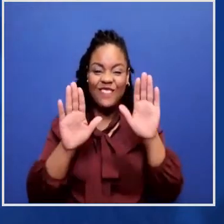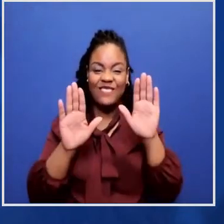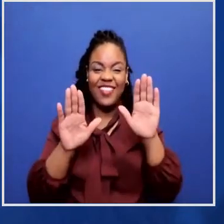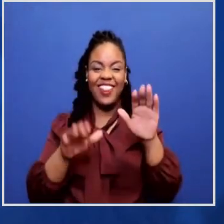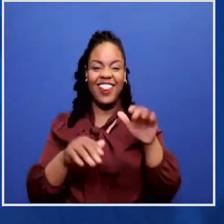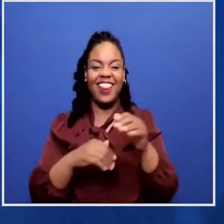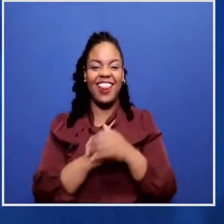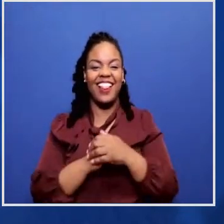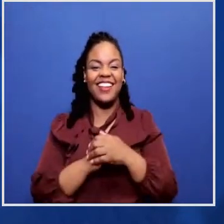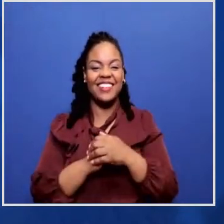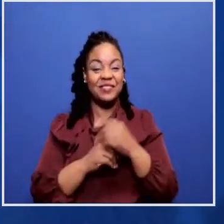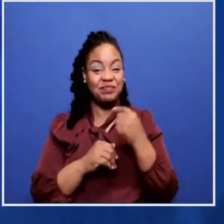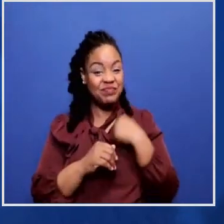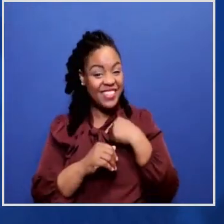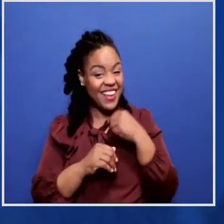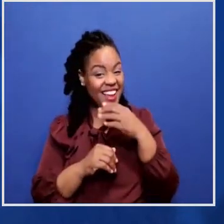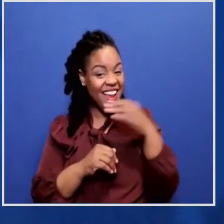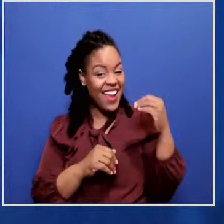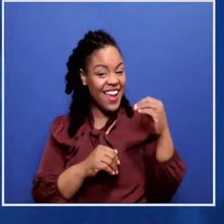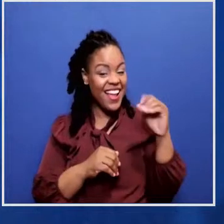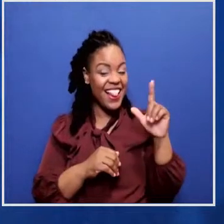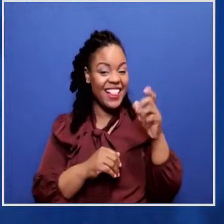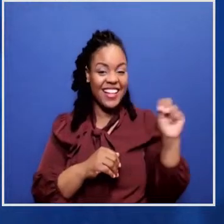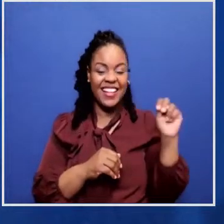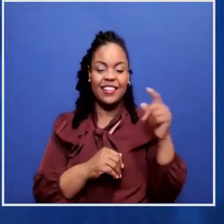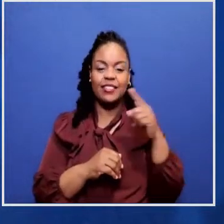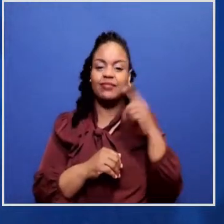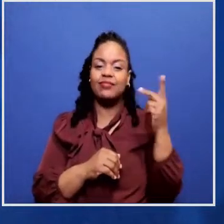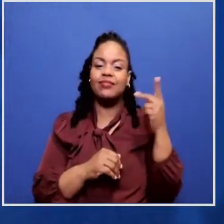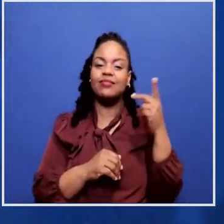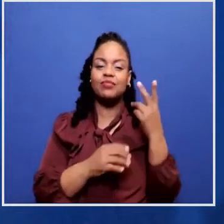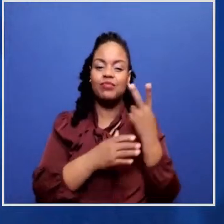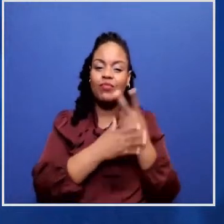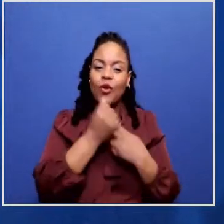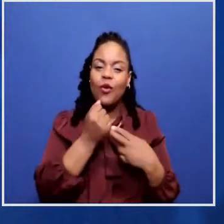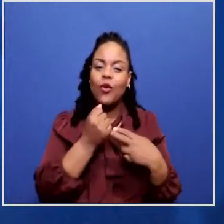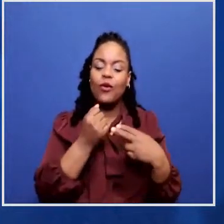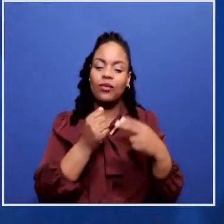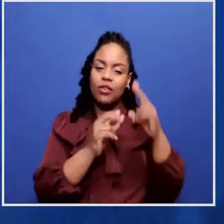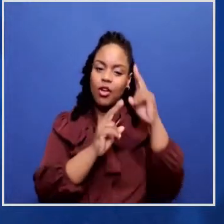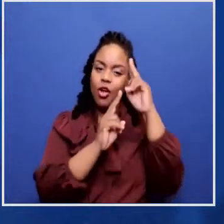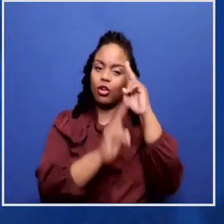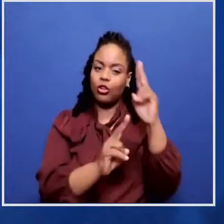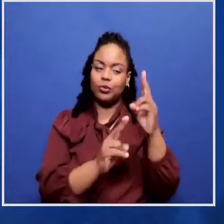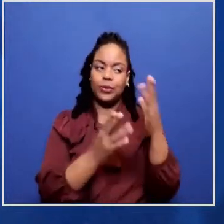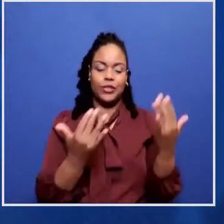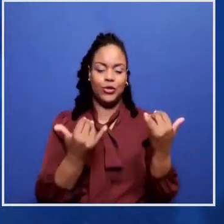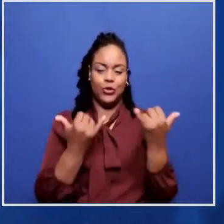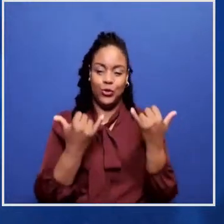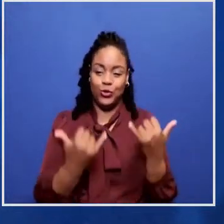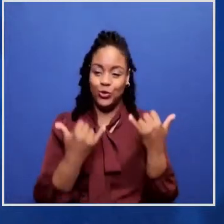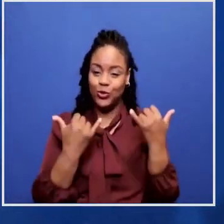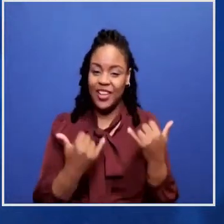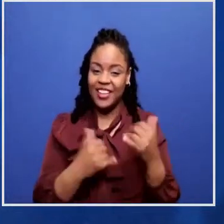THAT WAS, WONDERFUL.